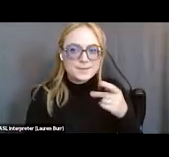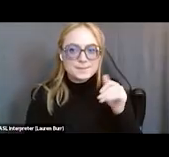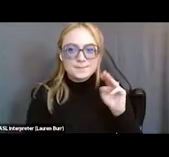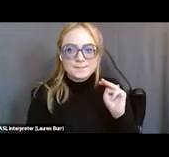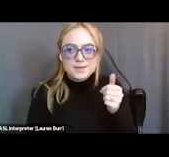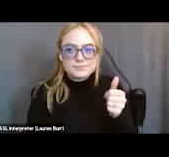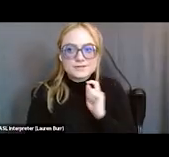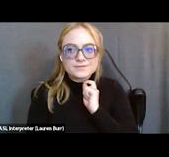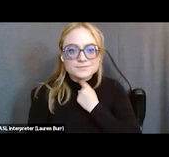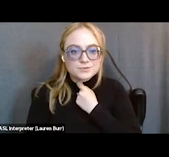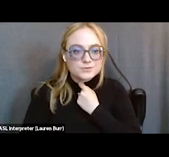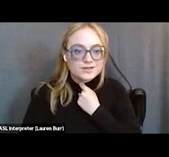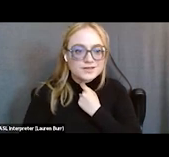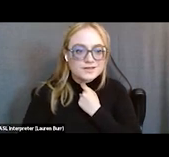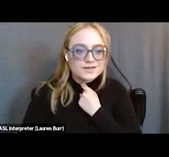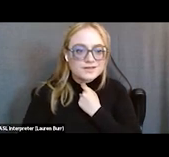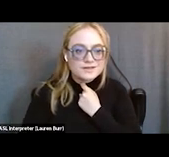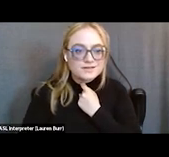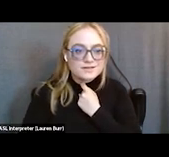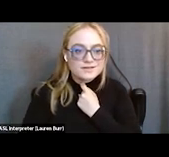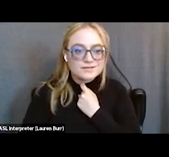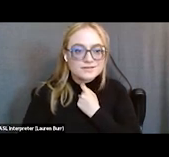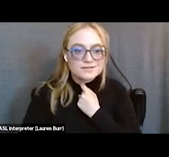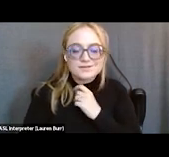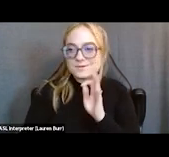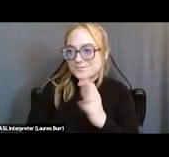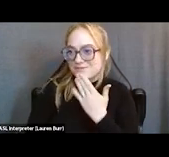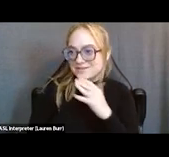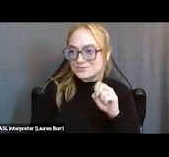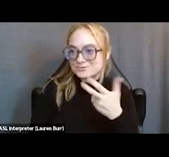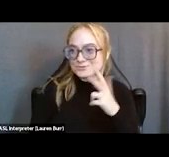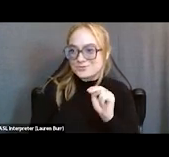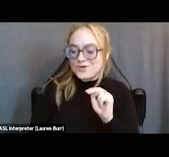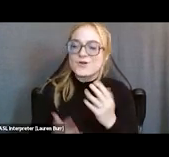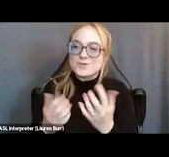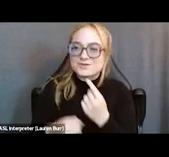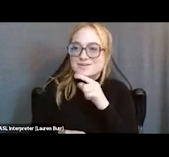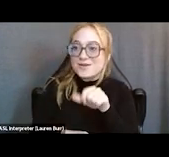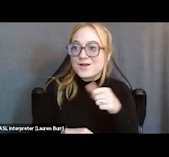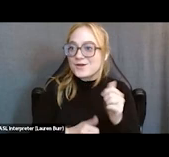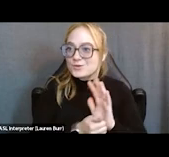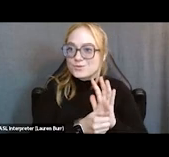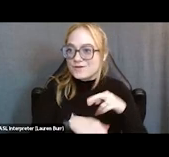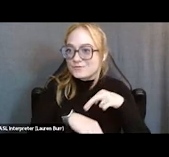I was just saying other "Jerry McGuire" references, you know, let's say show me the collaboration.